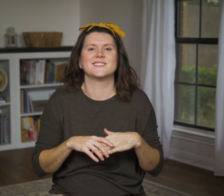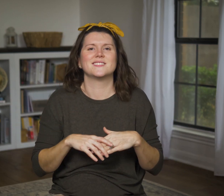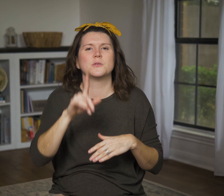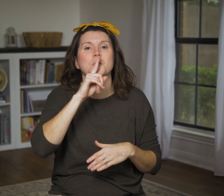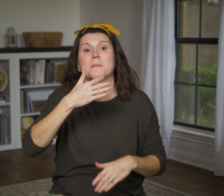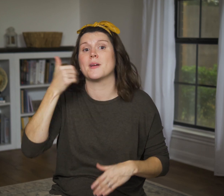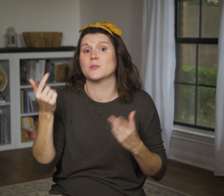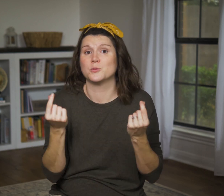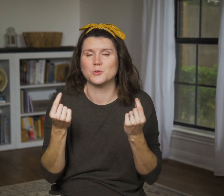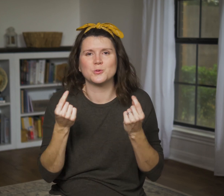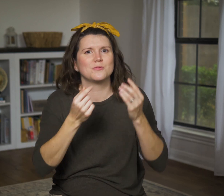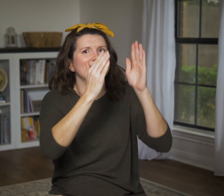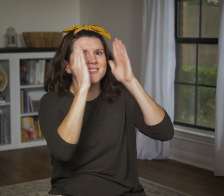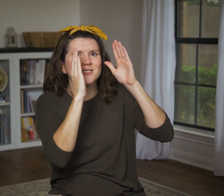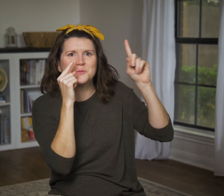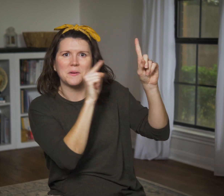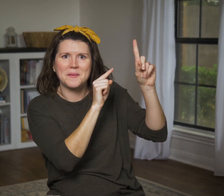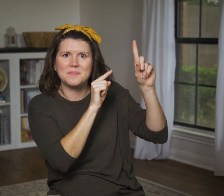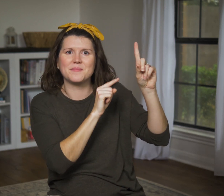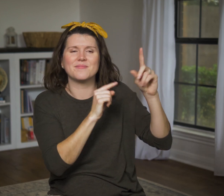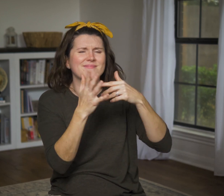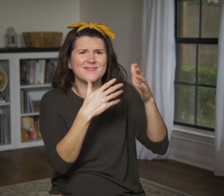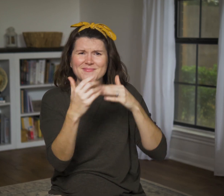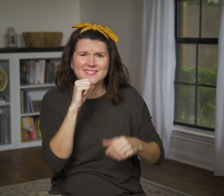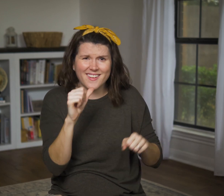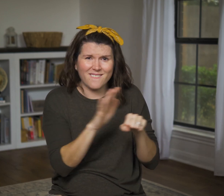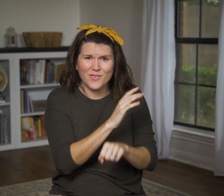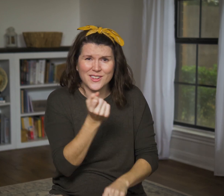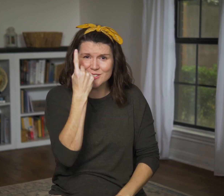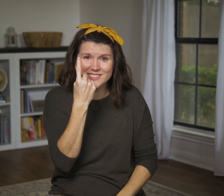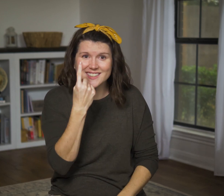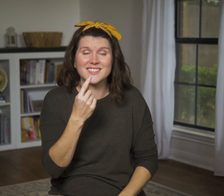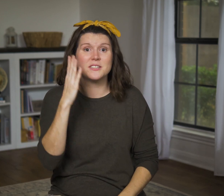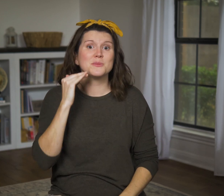Listening to Him is the best place to be, even when we don’t fully understand, because